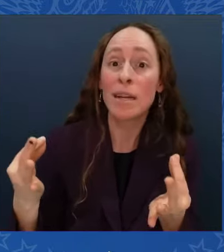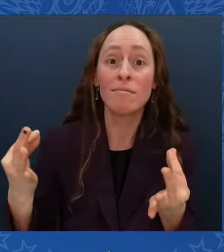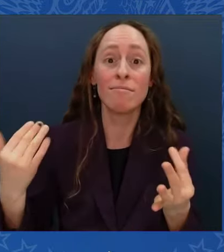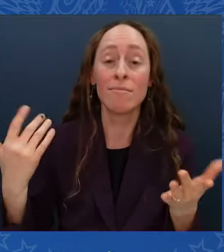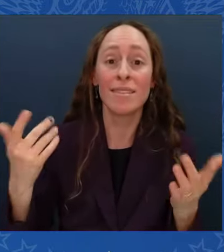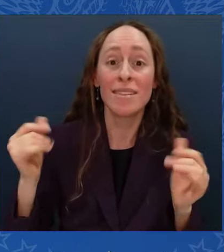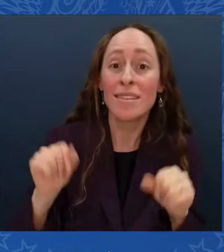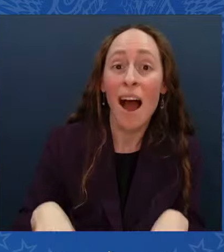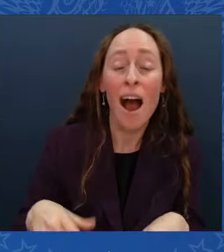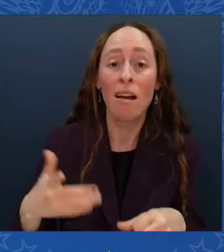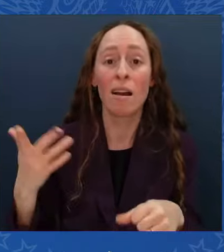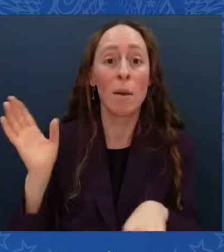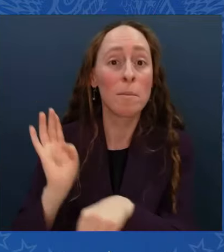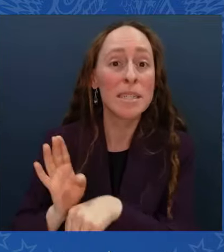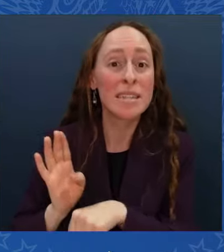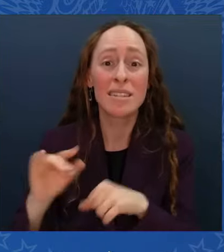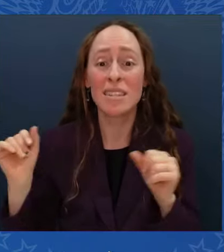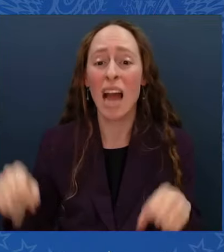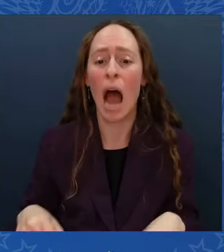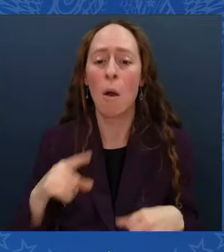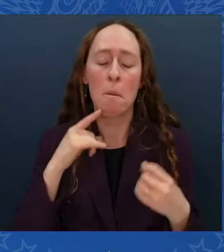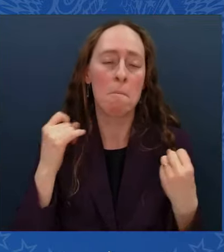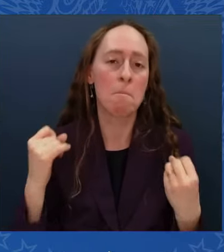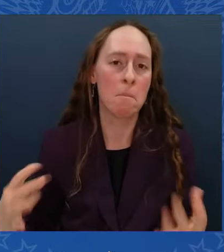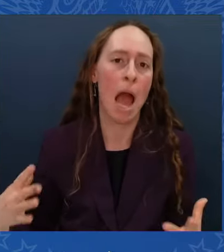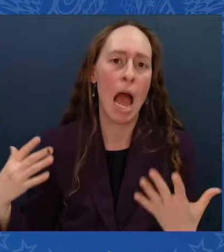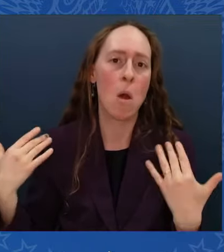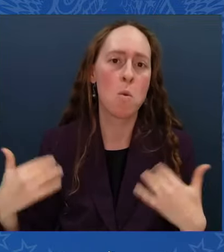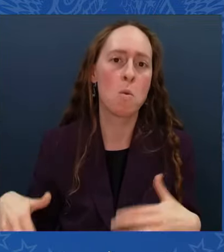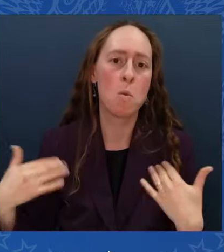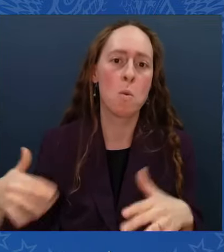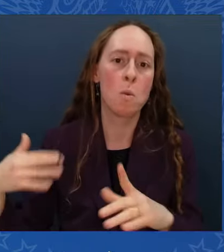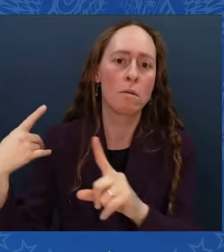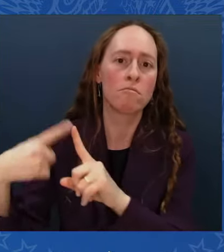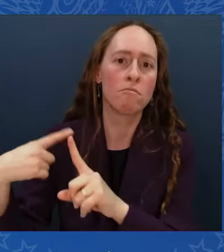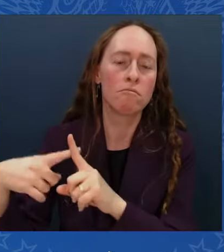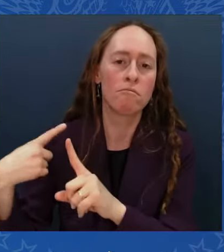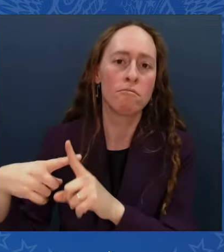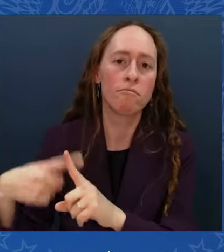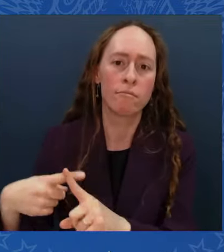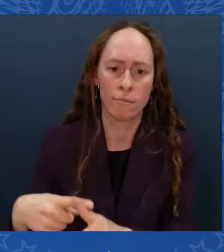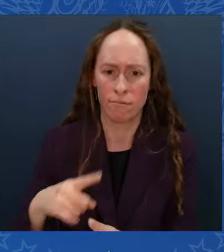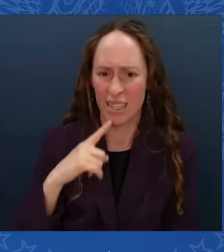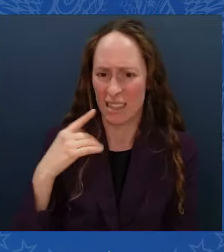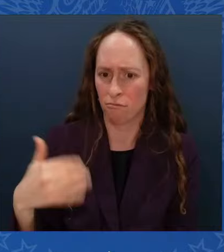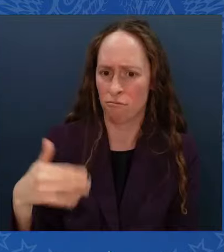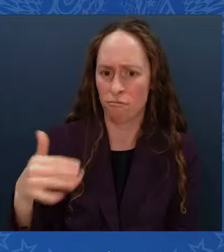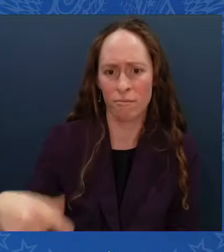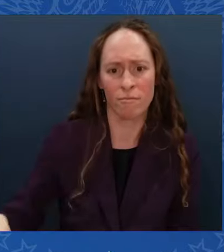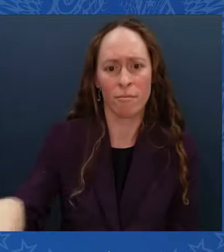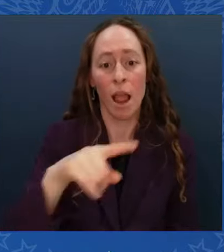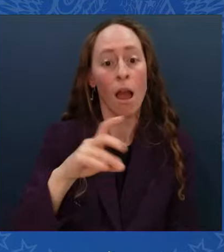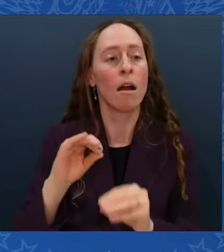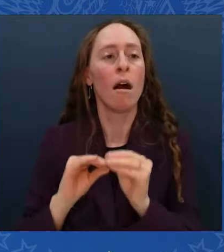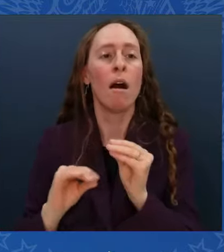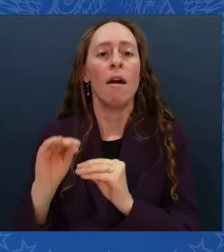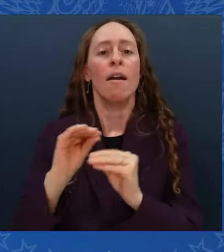or saving for the family's future -- saving and being able to put away a little bit of money. I'm proud to have been able to give borrowers,